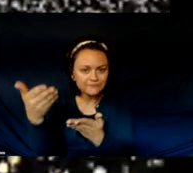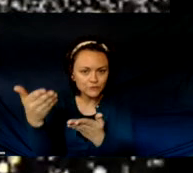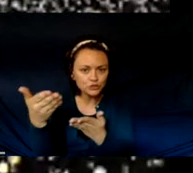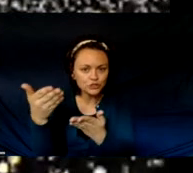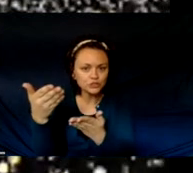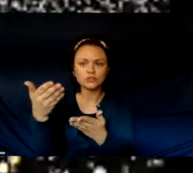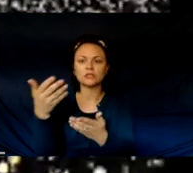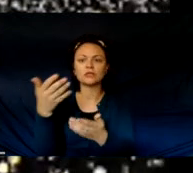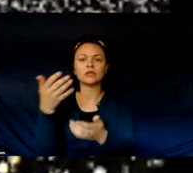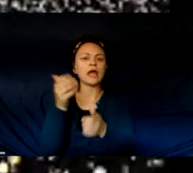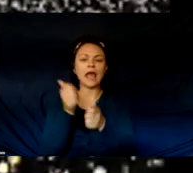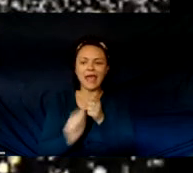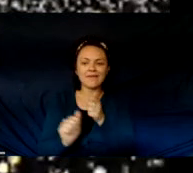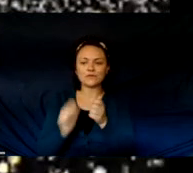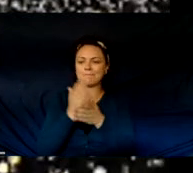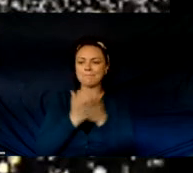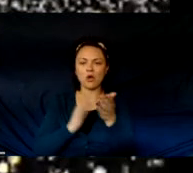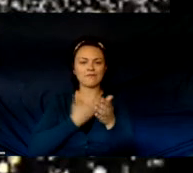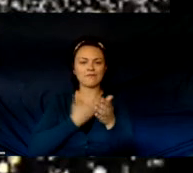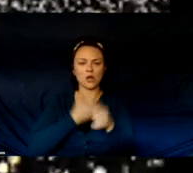the work is also disability led.